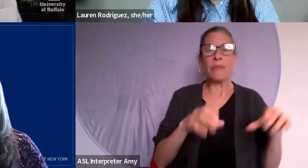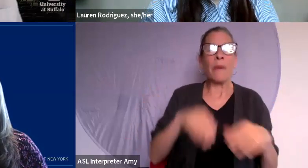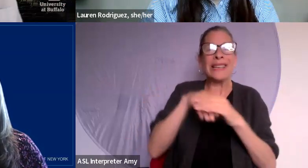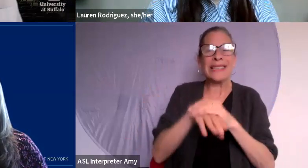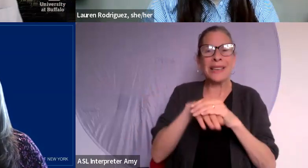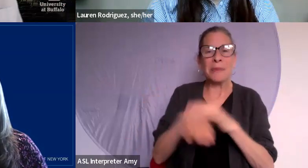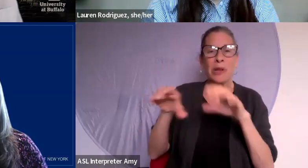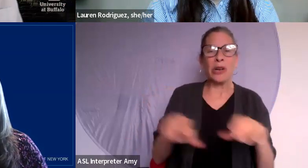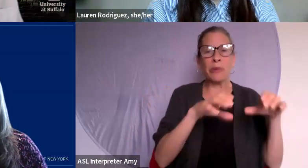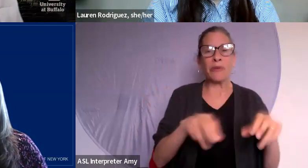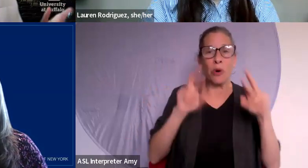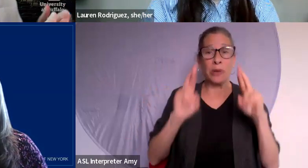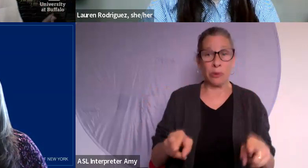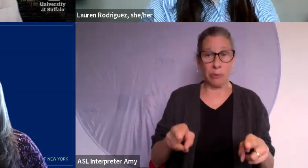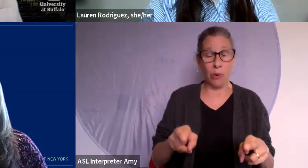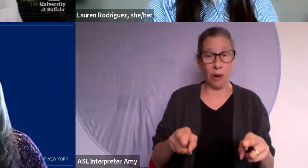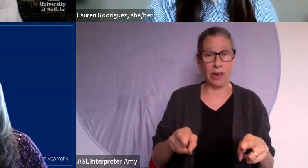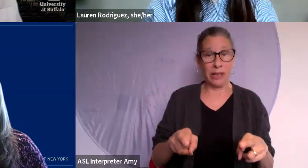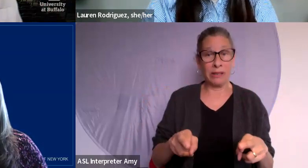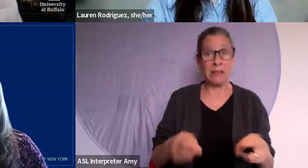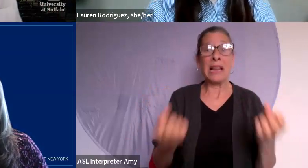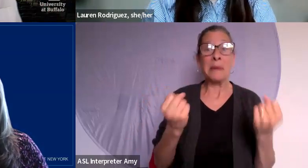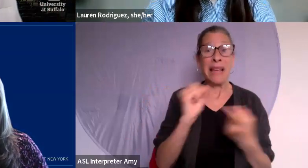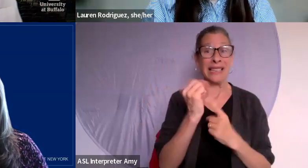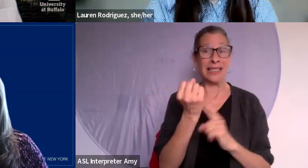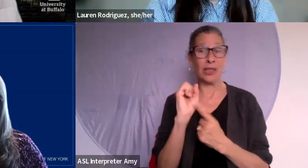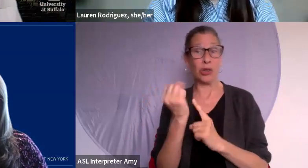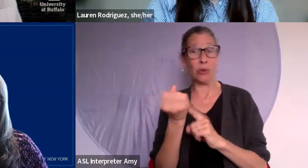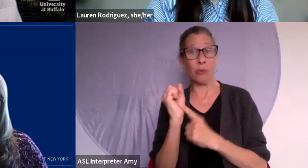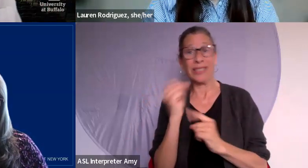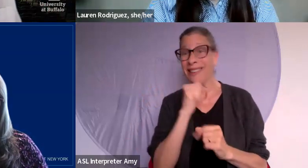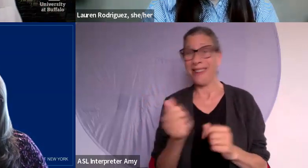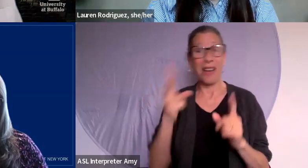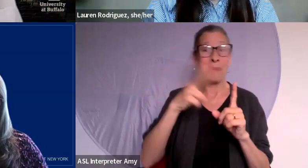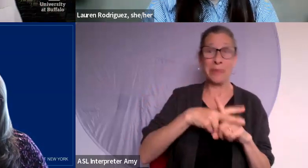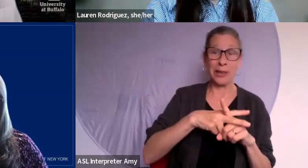VPAT, in many cases is not applicable to this work because